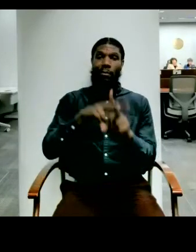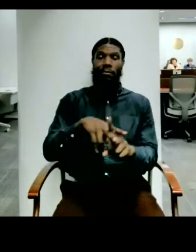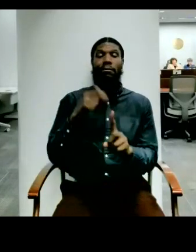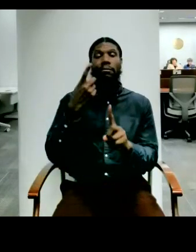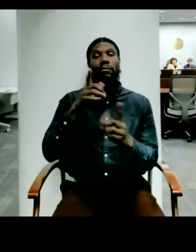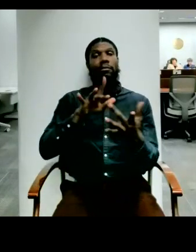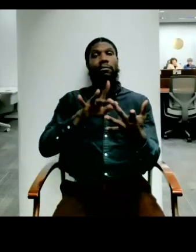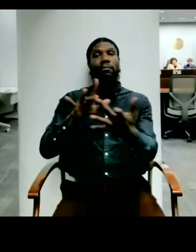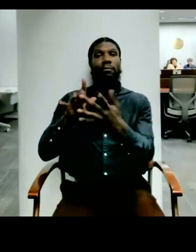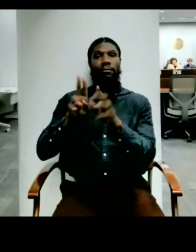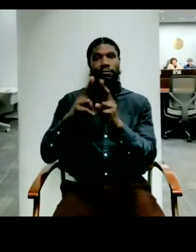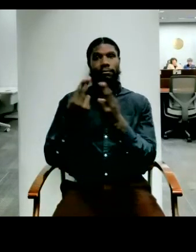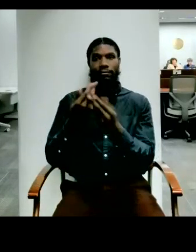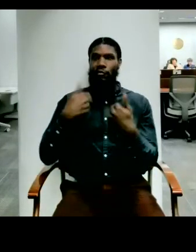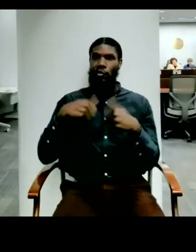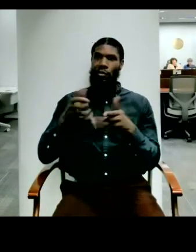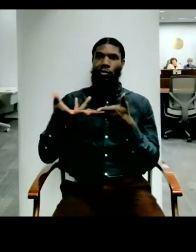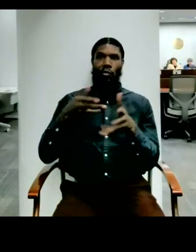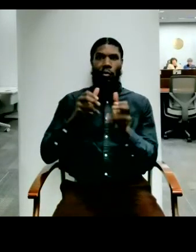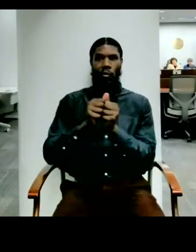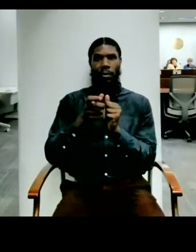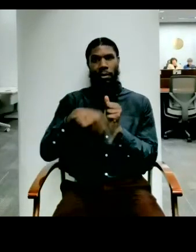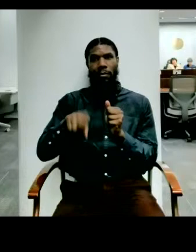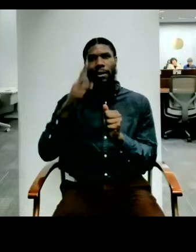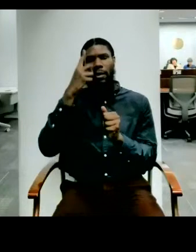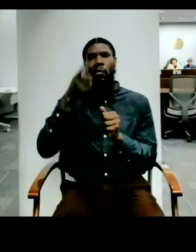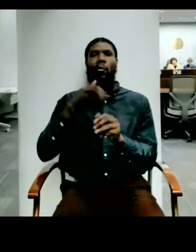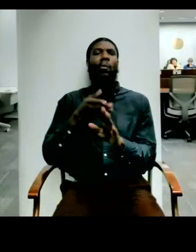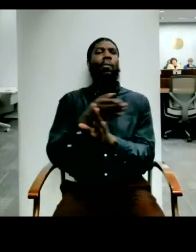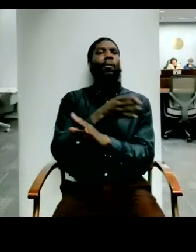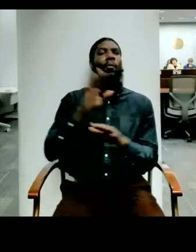Unions and trying to work with them. I think one of the earlier witnesses said, you know,